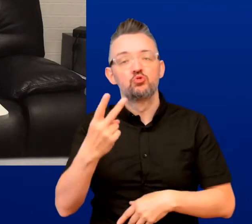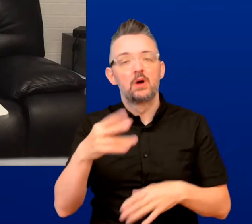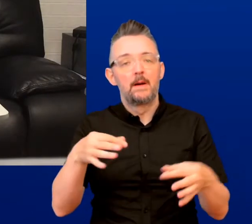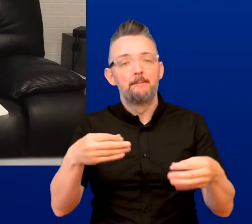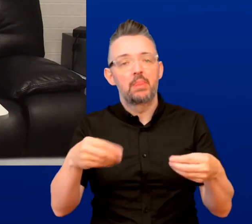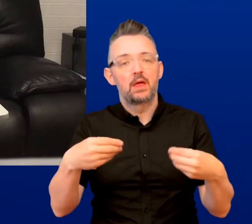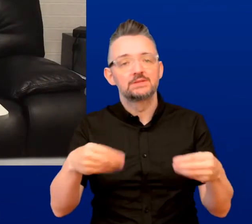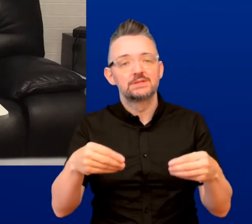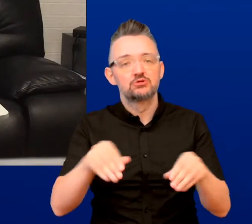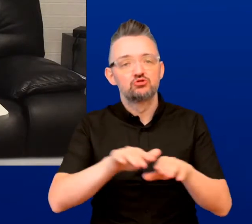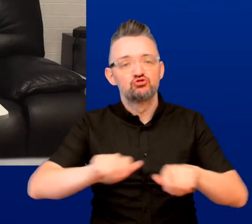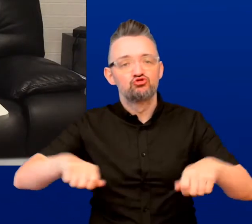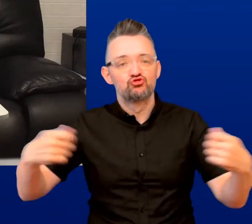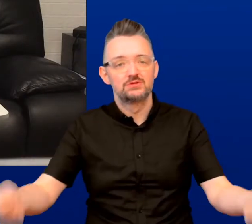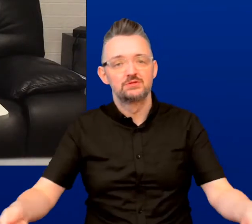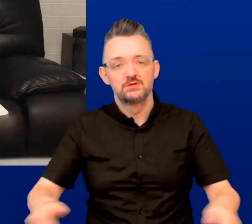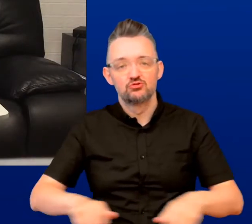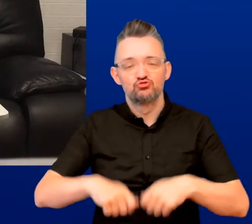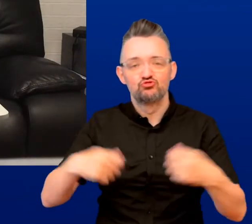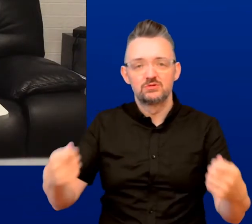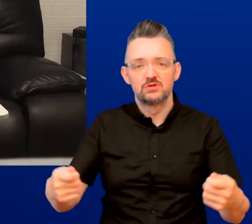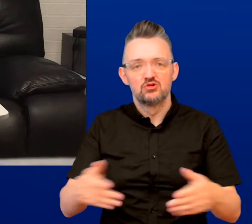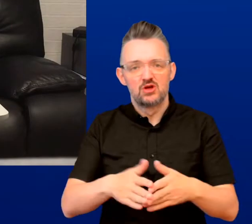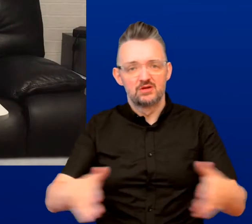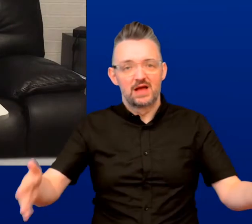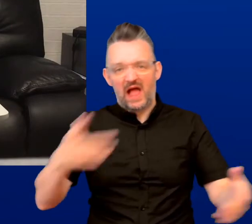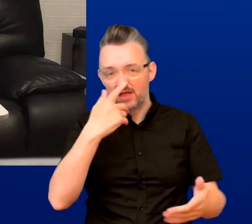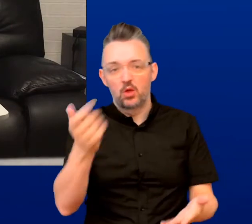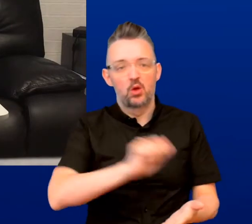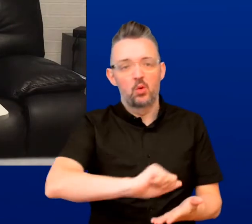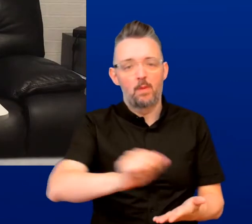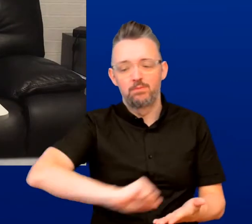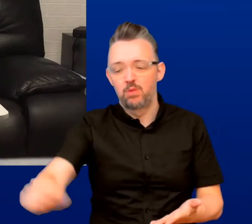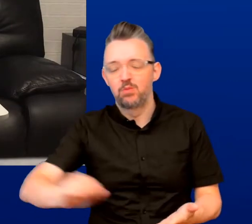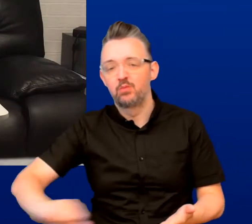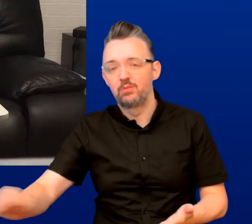sheets which are very wipe-able. Then the items we're going to be